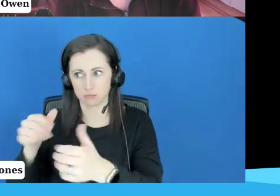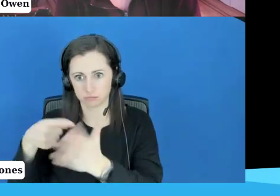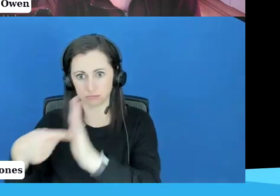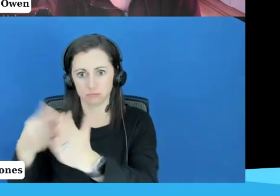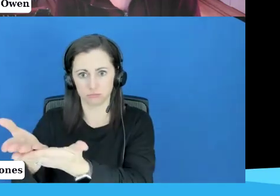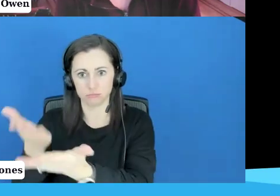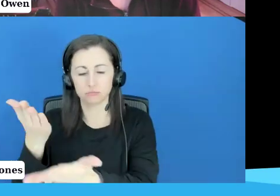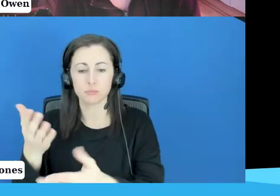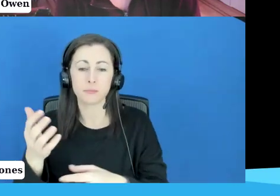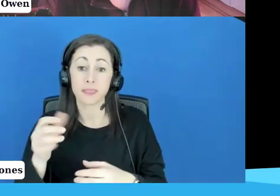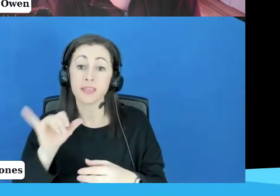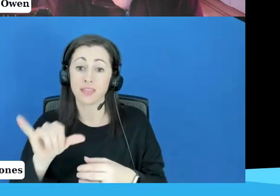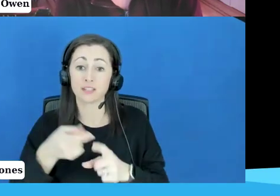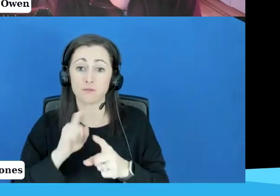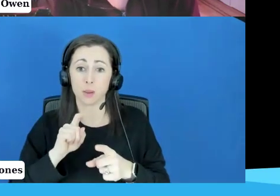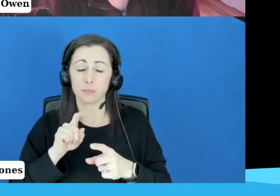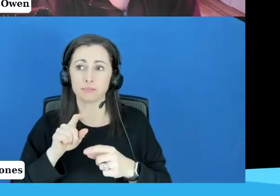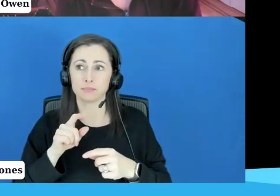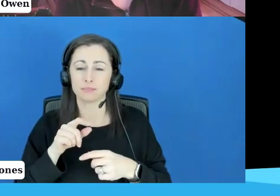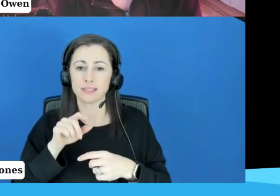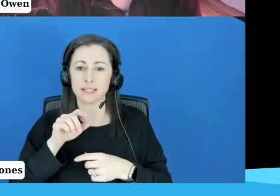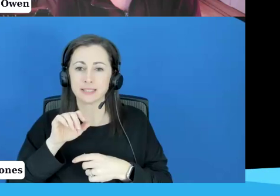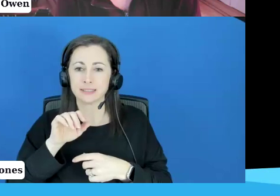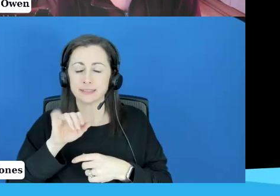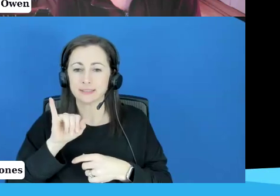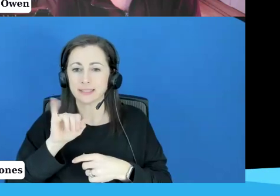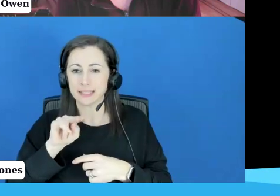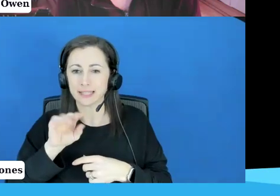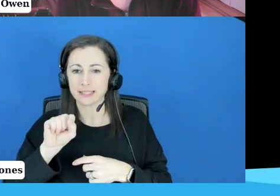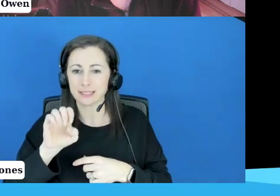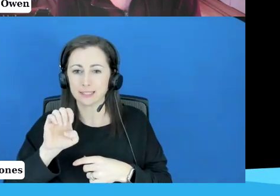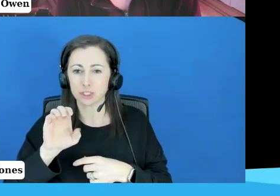It is an insecurity, but you just have to work at it.